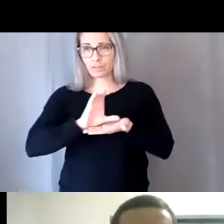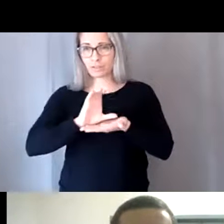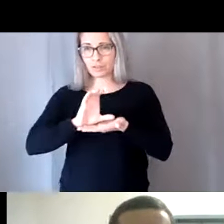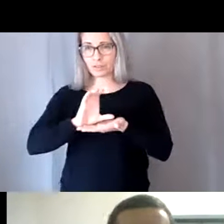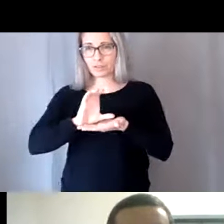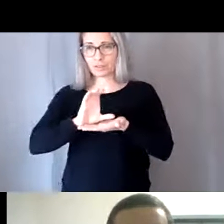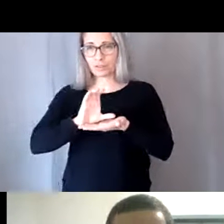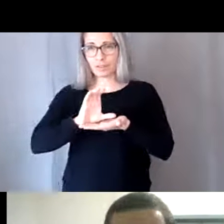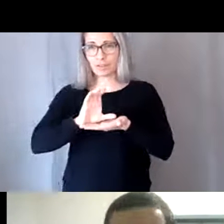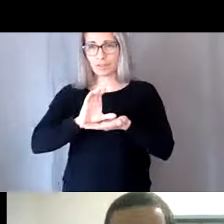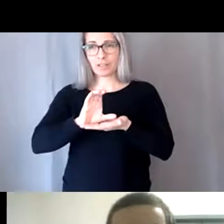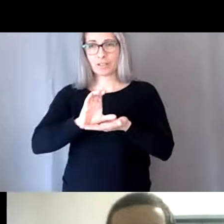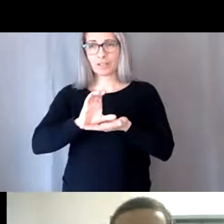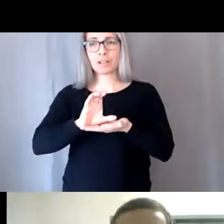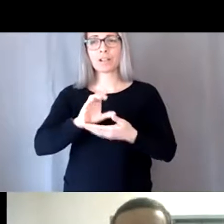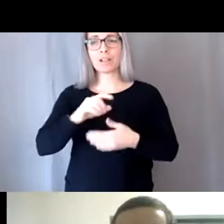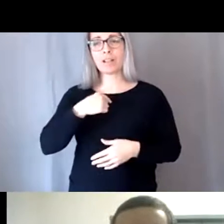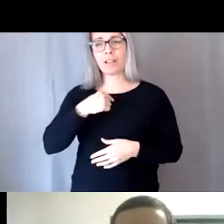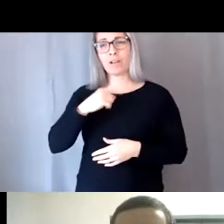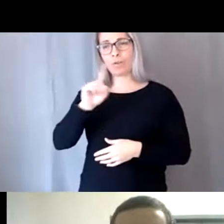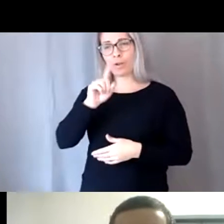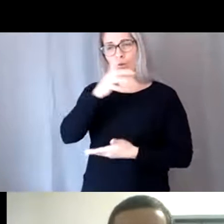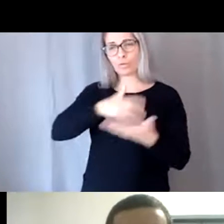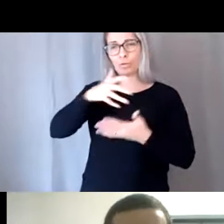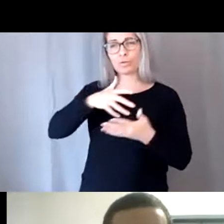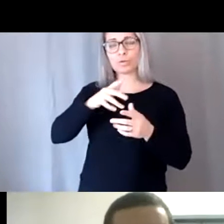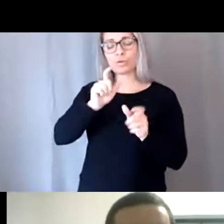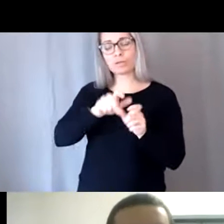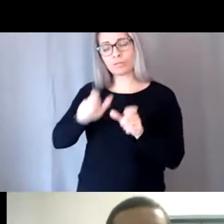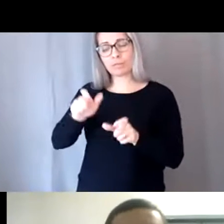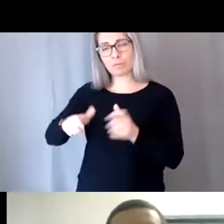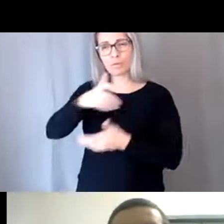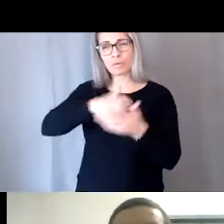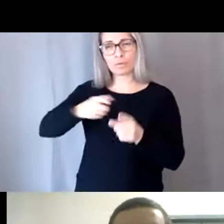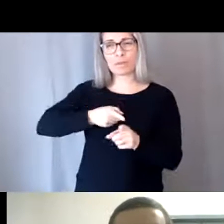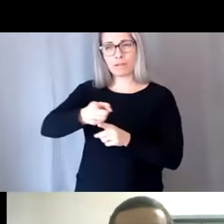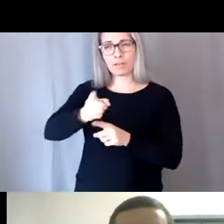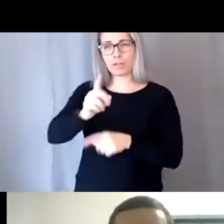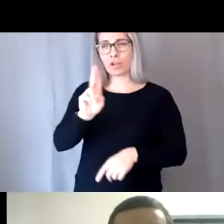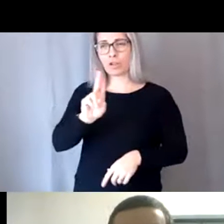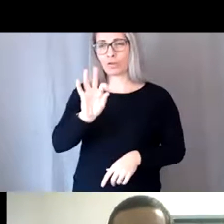sociology at UPSCar which I also thank I also thank